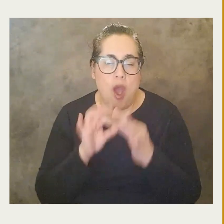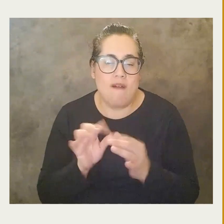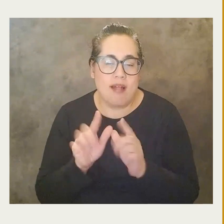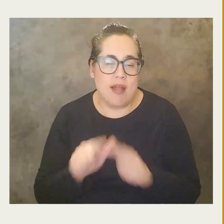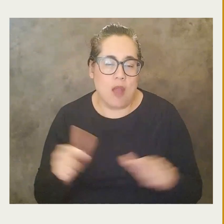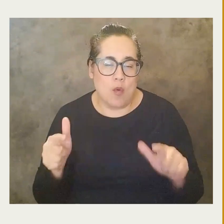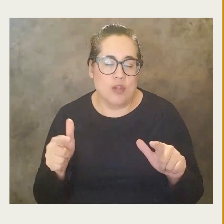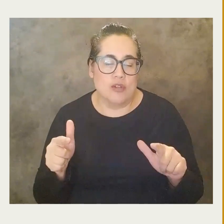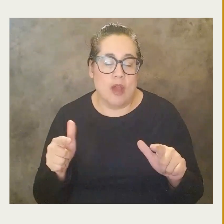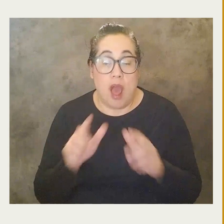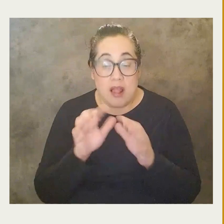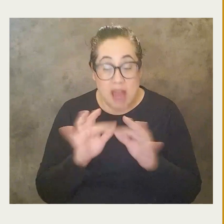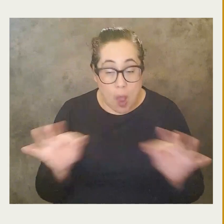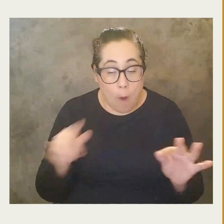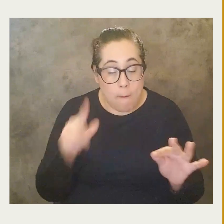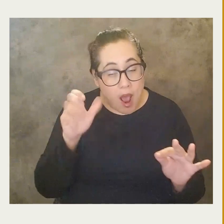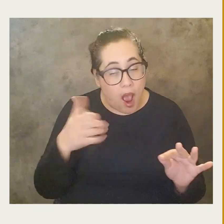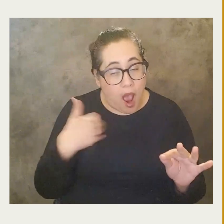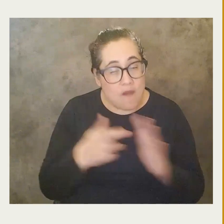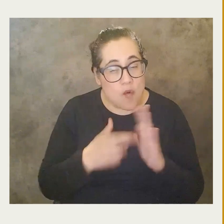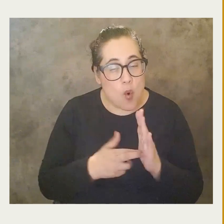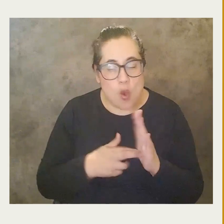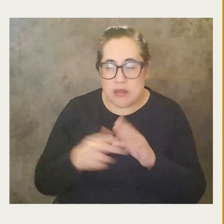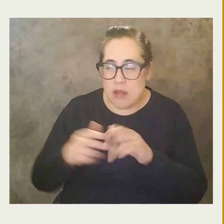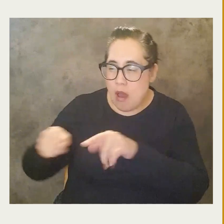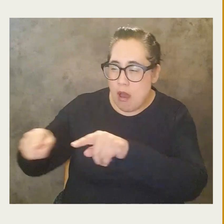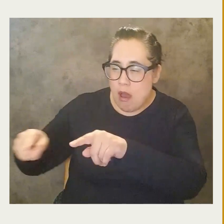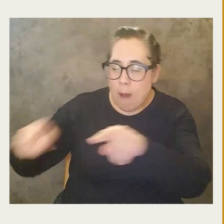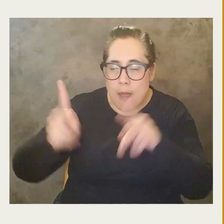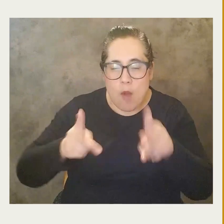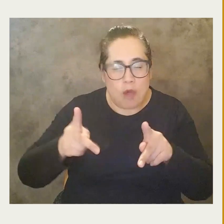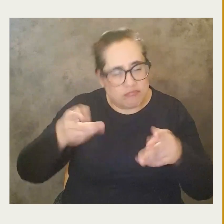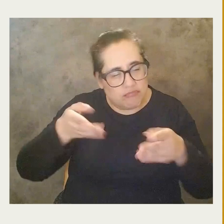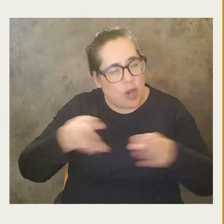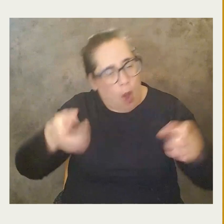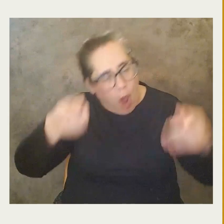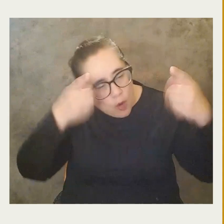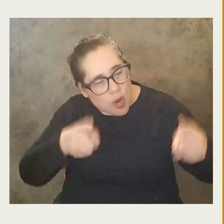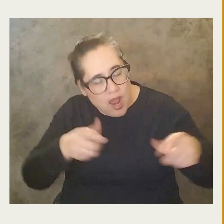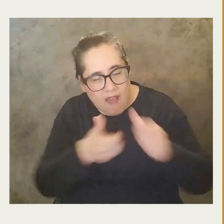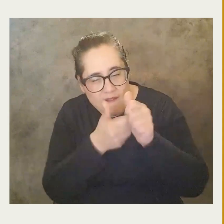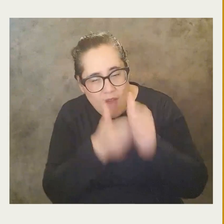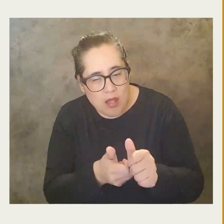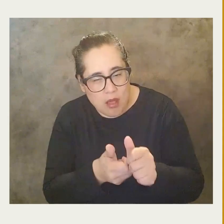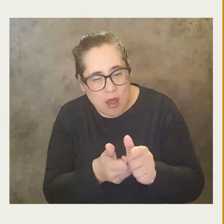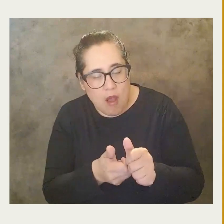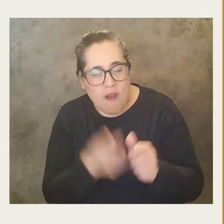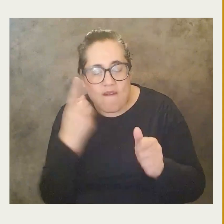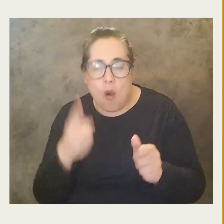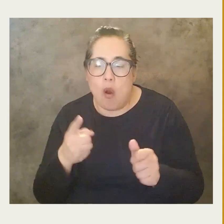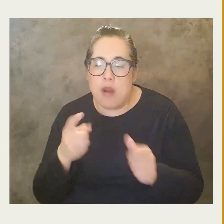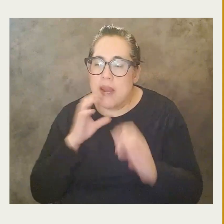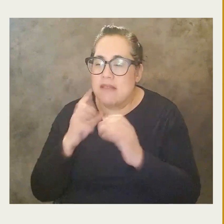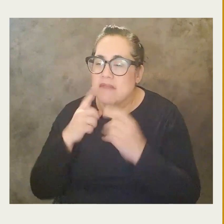A language must have rules that people generally agree ... upon follow in order for communication to be effective.